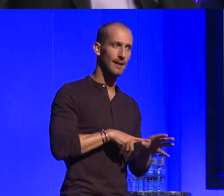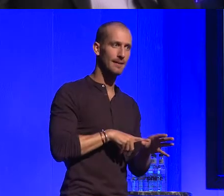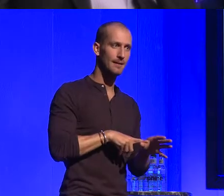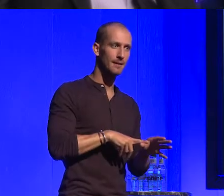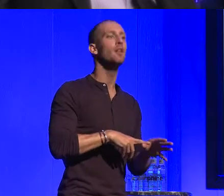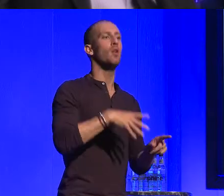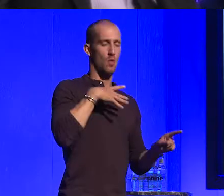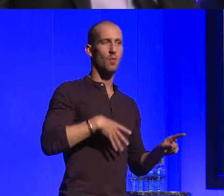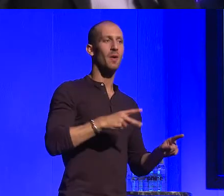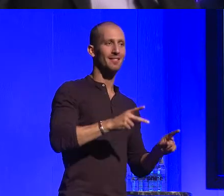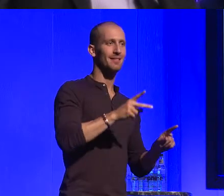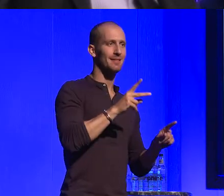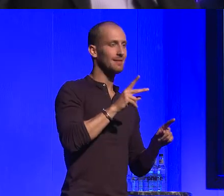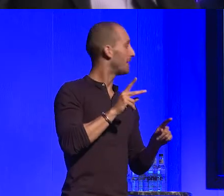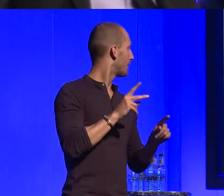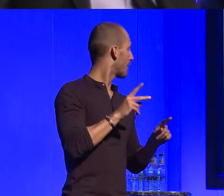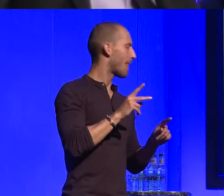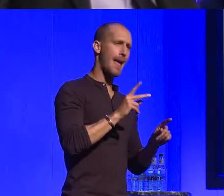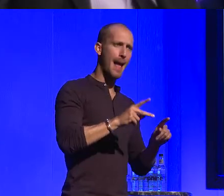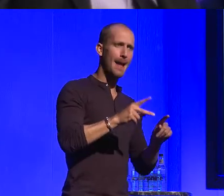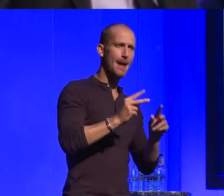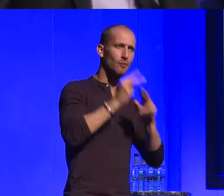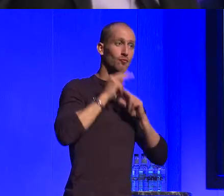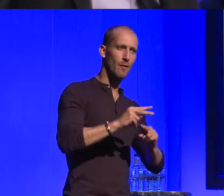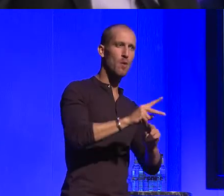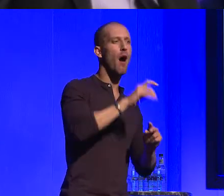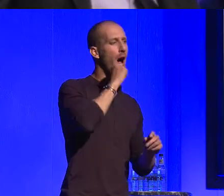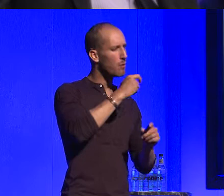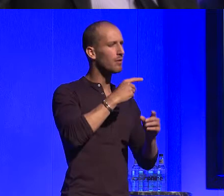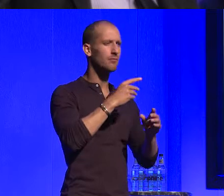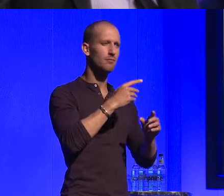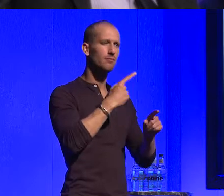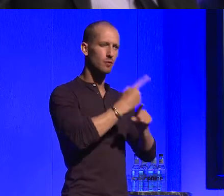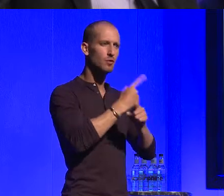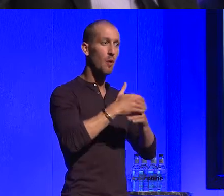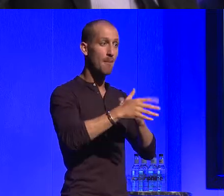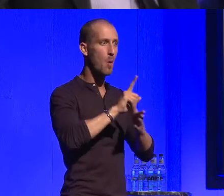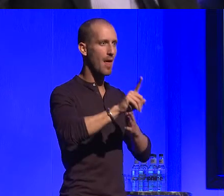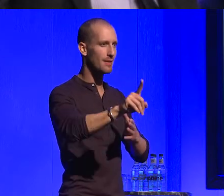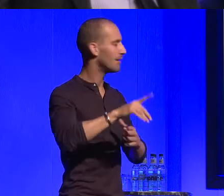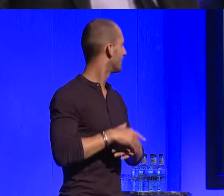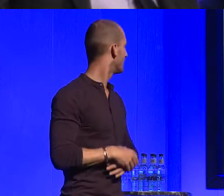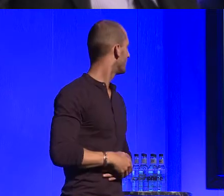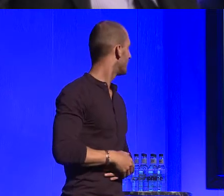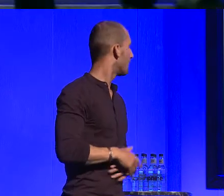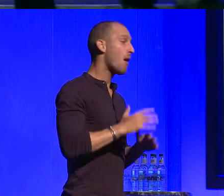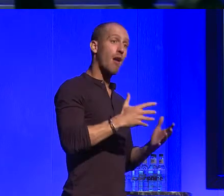So there will be more about that as we move forwards. However, I would like to thank Malcolm for the opportunity to do this today and to bring